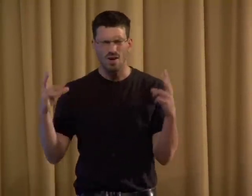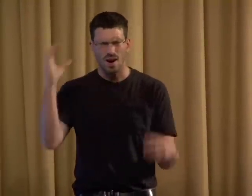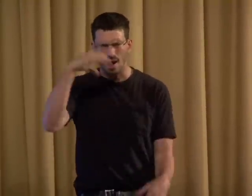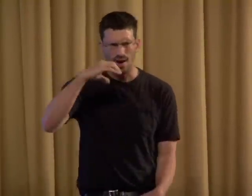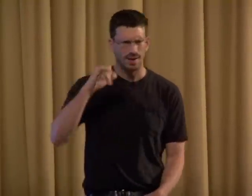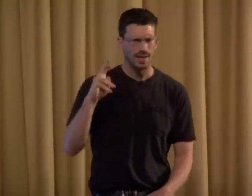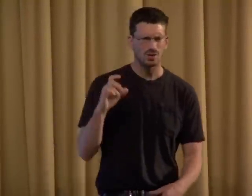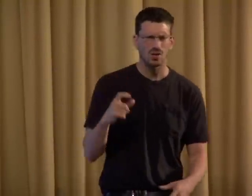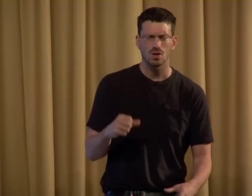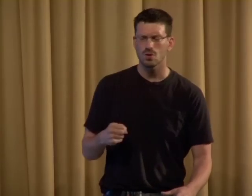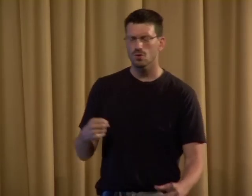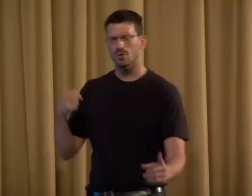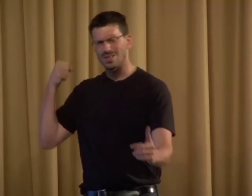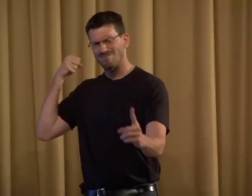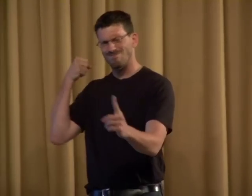But he still had the cancer. It was a very rare and strong and strange type. They decided to hit his body with 18 different types of chemotherapy at once.